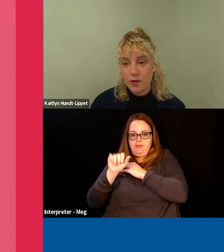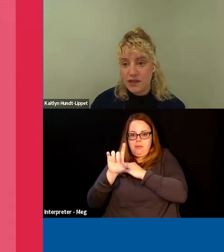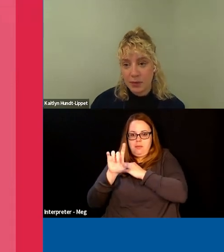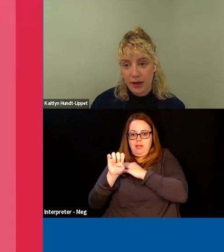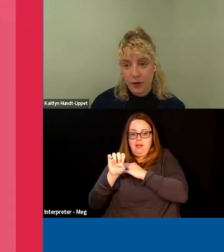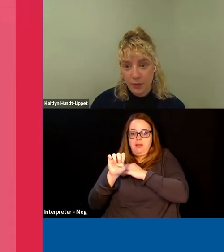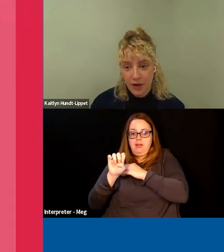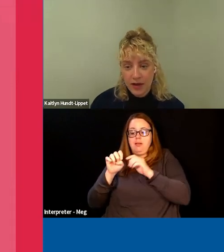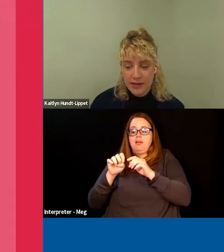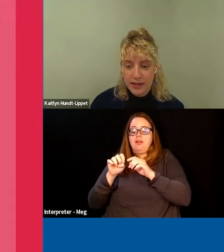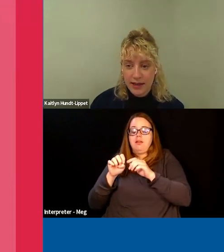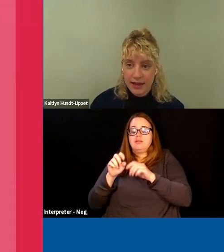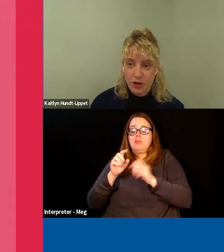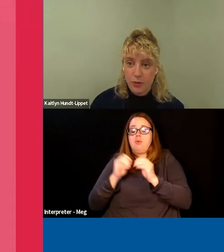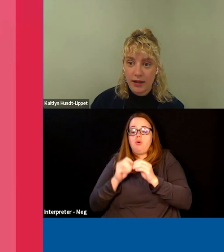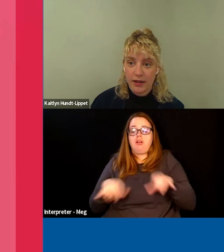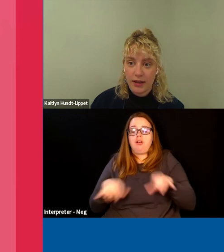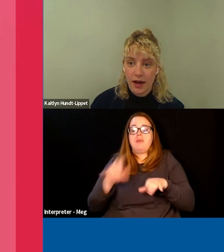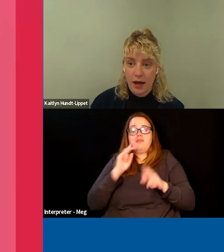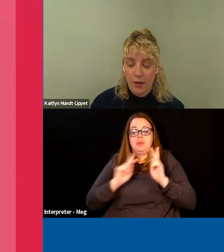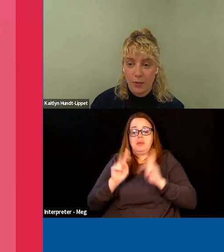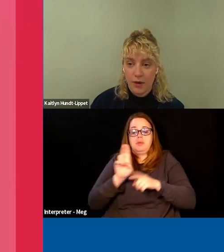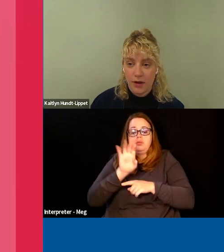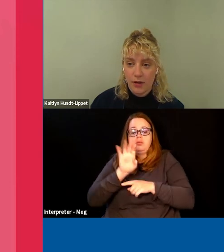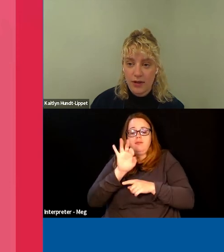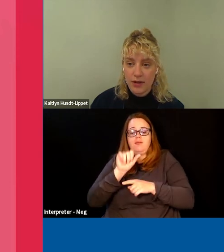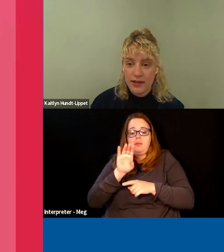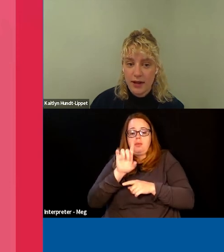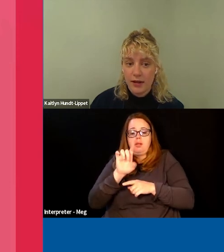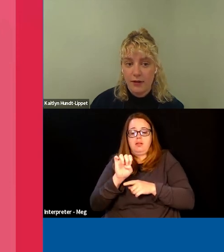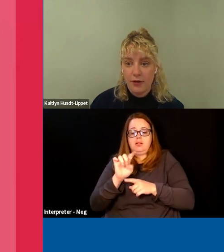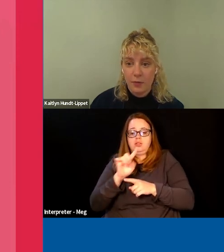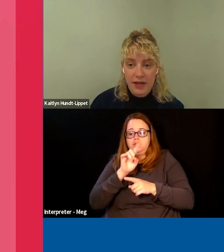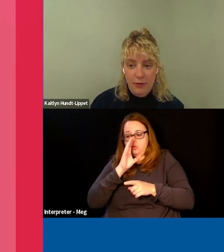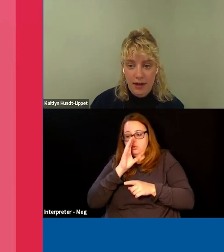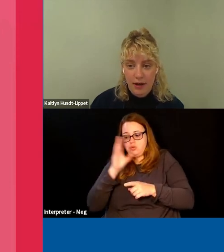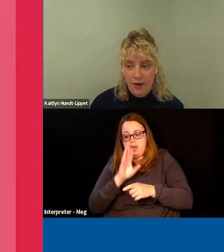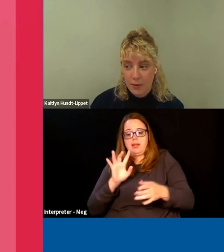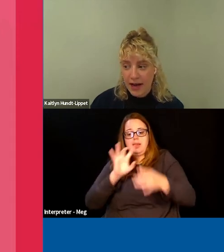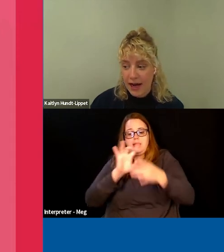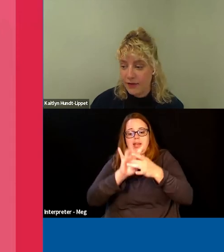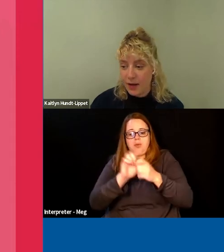who use the platform to connect directly with users than for me to run it on their behalf.